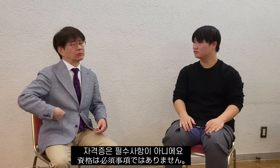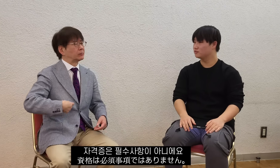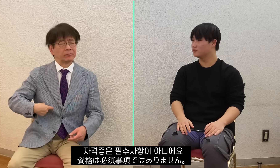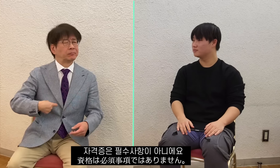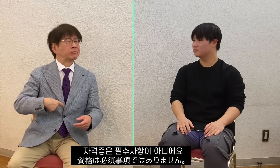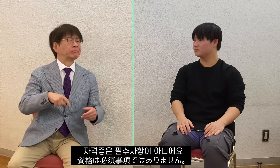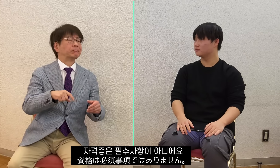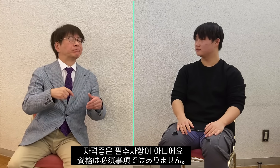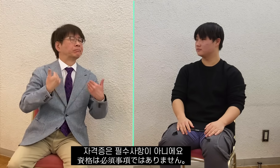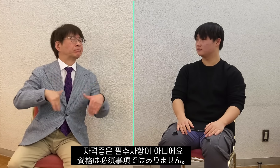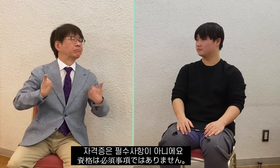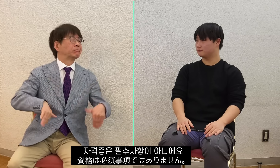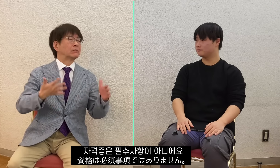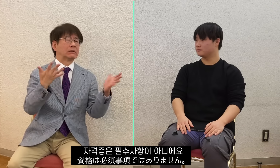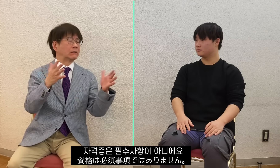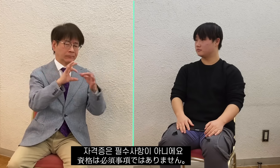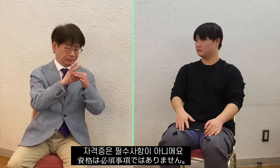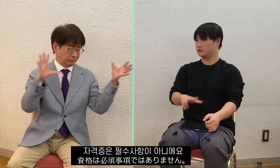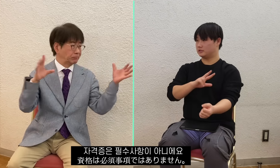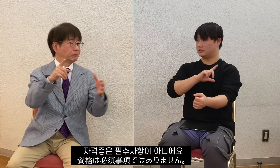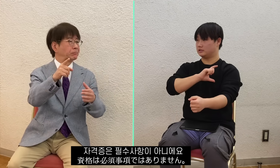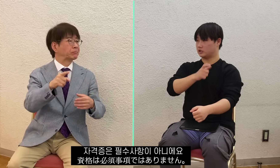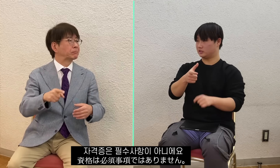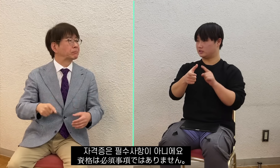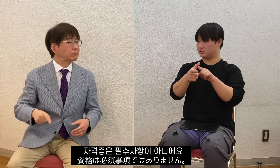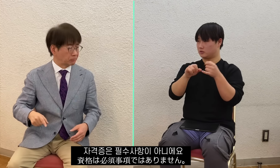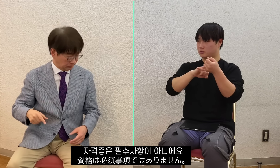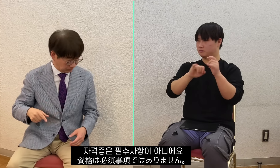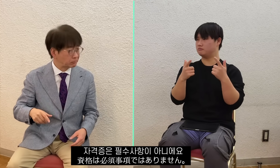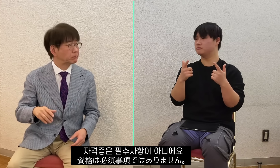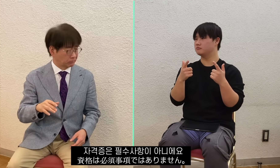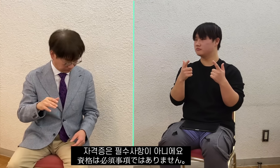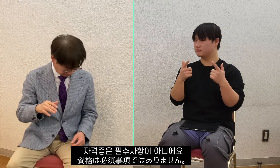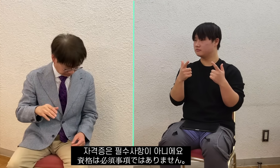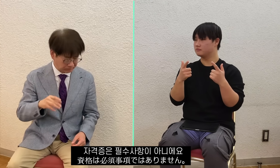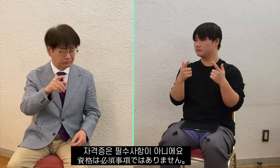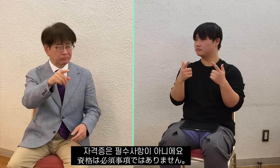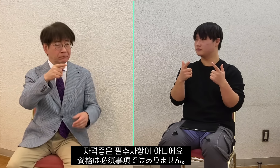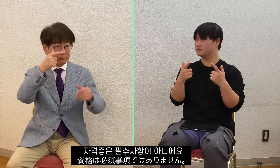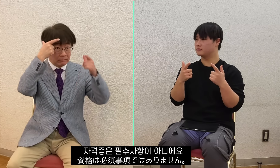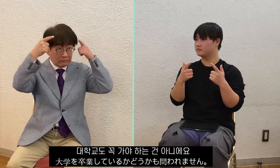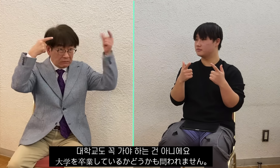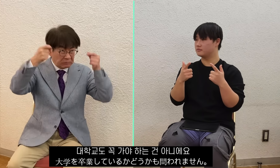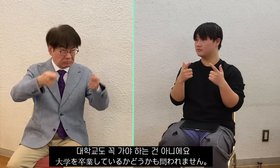Certification is not required.